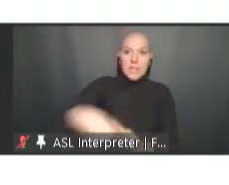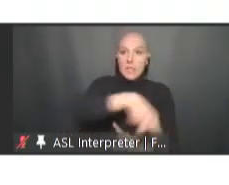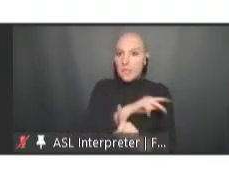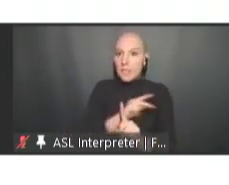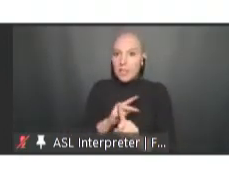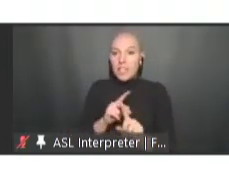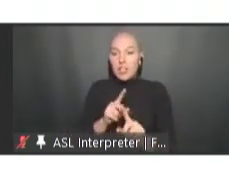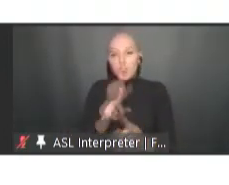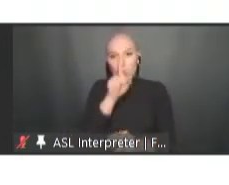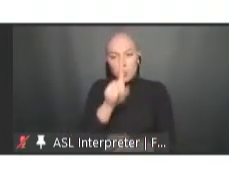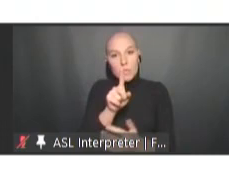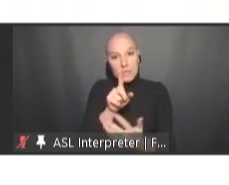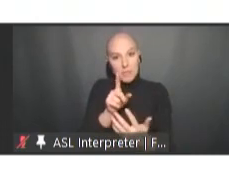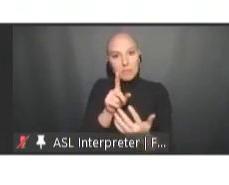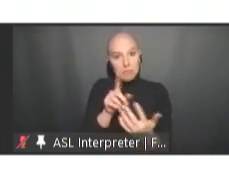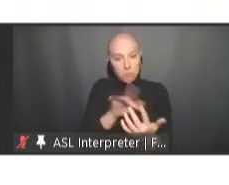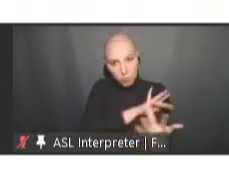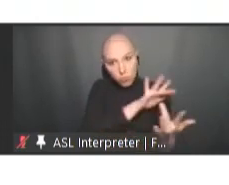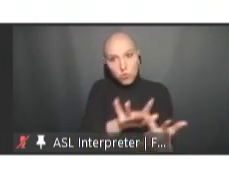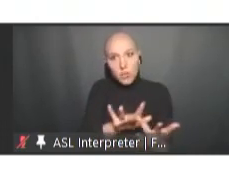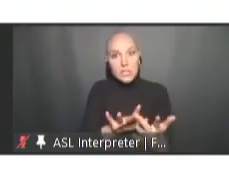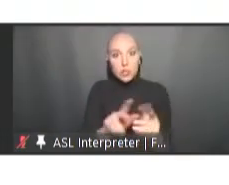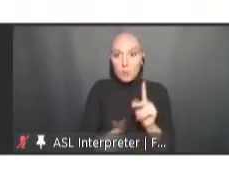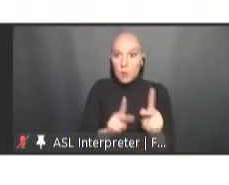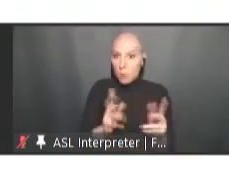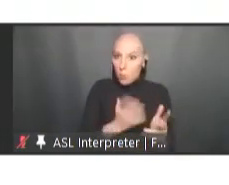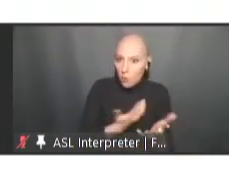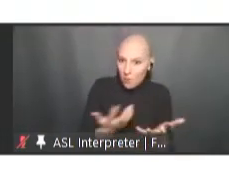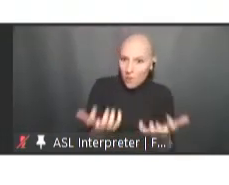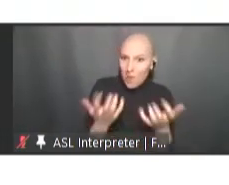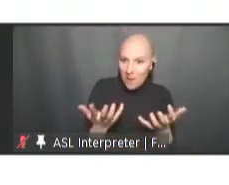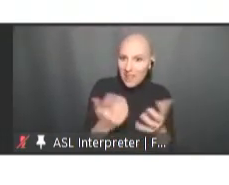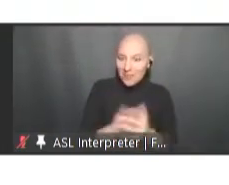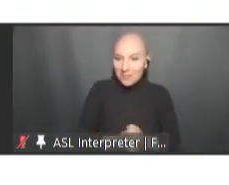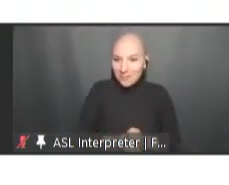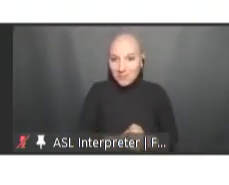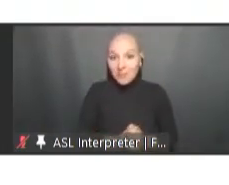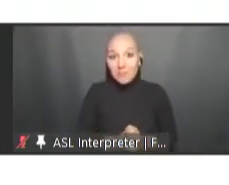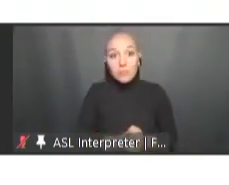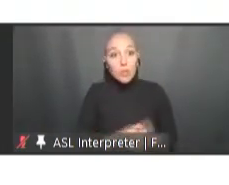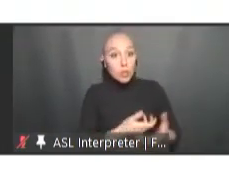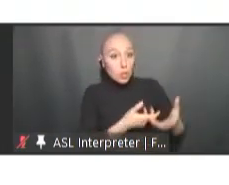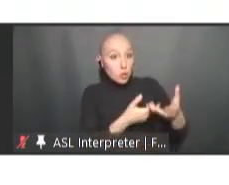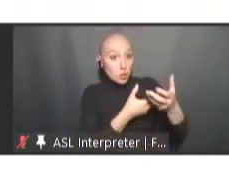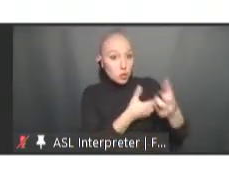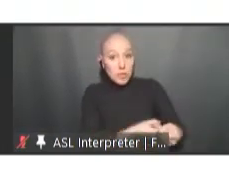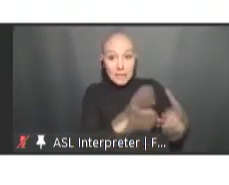that we're trying to reach. So, looking at trusted messengers, looking at digital, looking at our